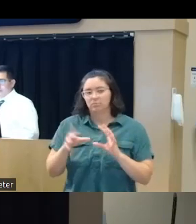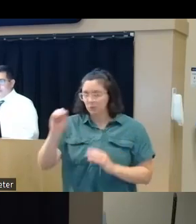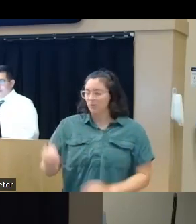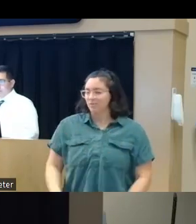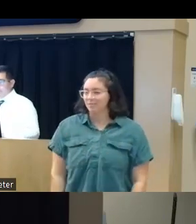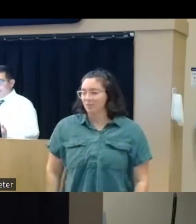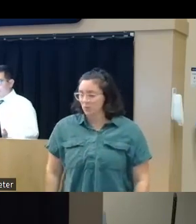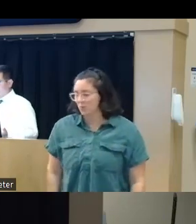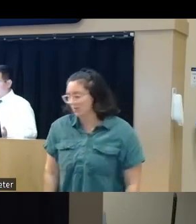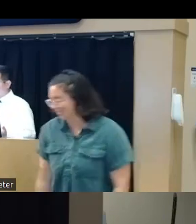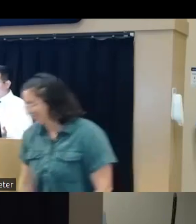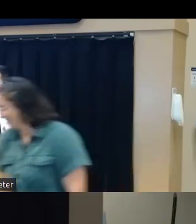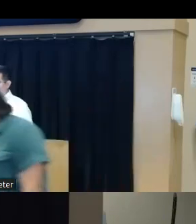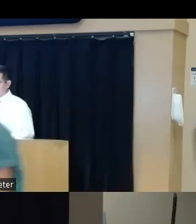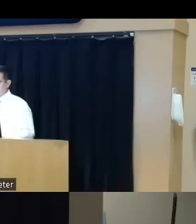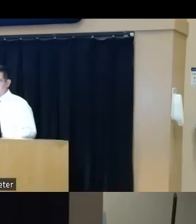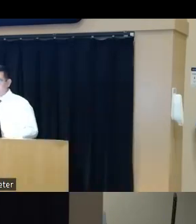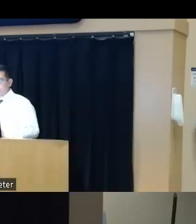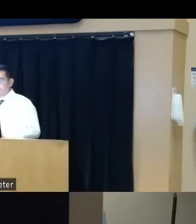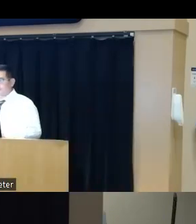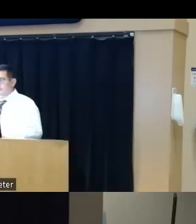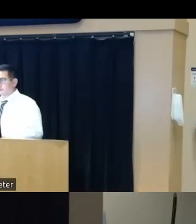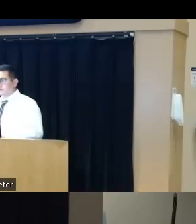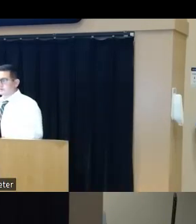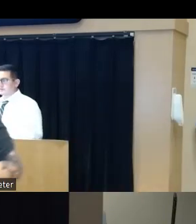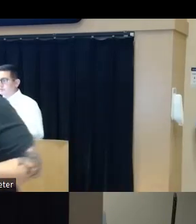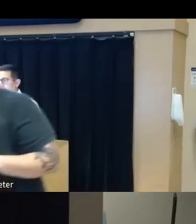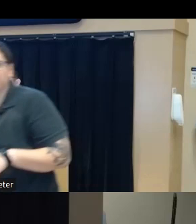and then opl the outer plexiform layer was really interesting as well because it told